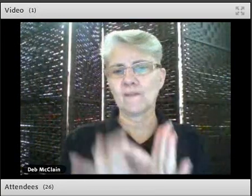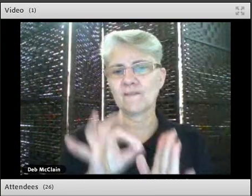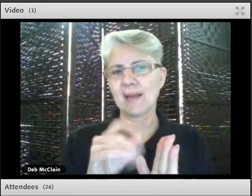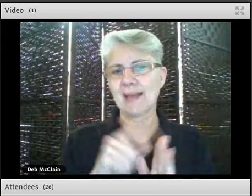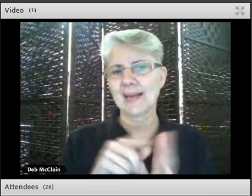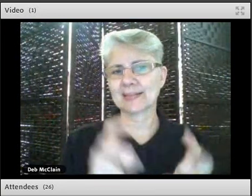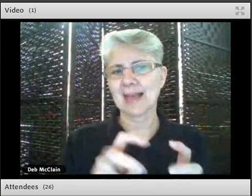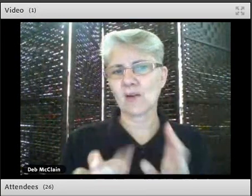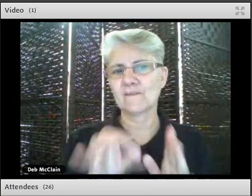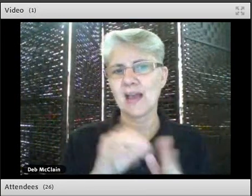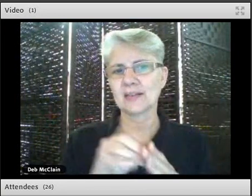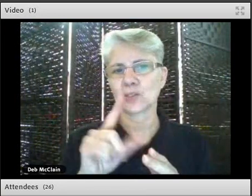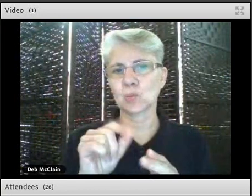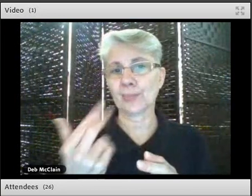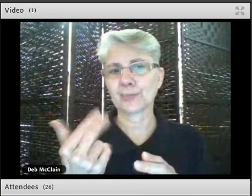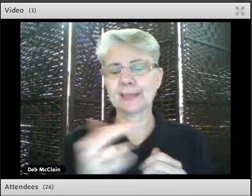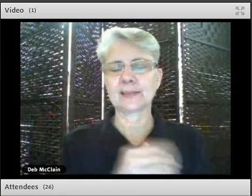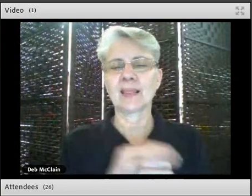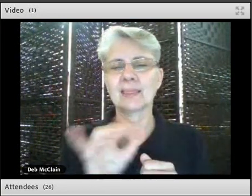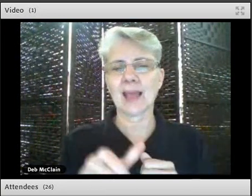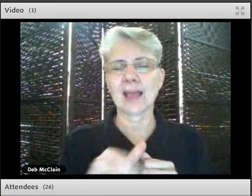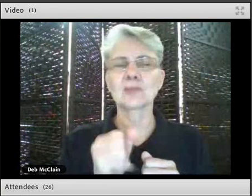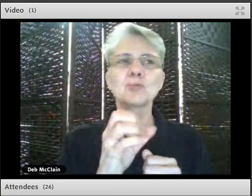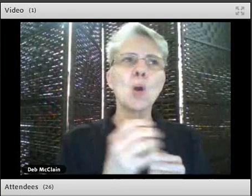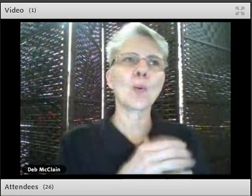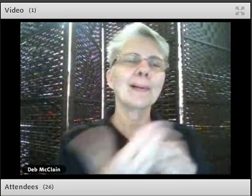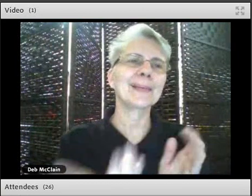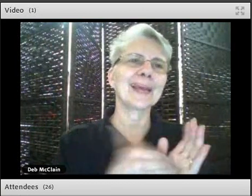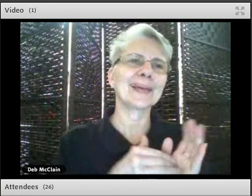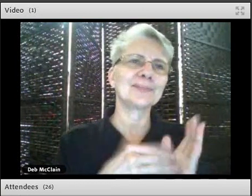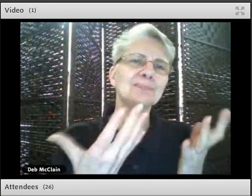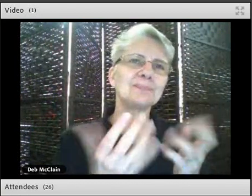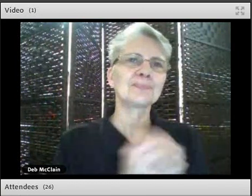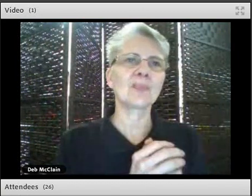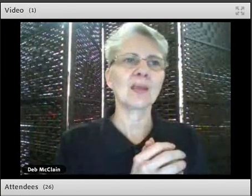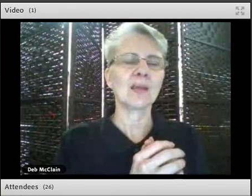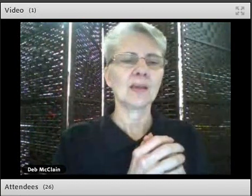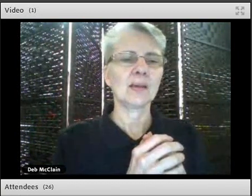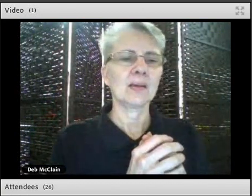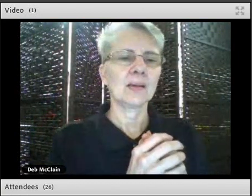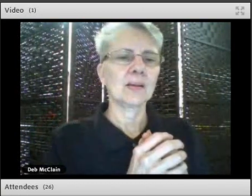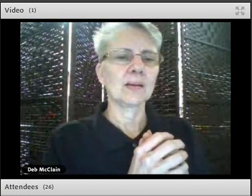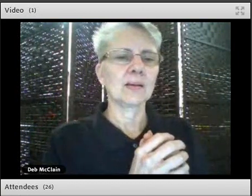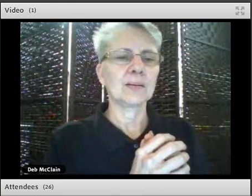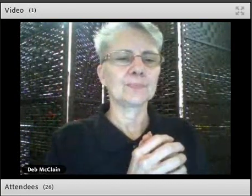It depends upon whether we're talking about a monographic item or an integrating resource